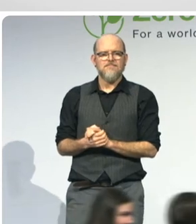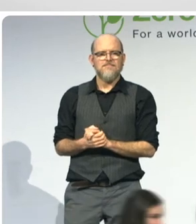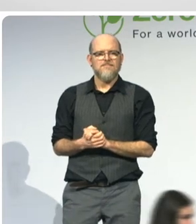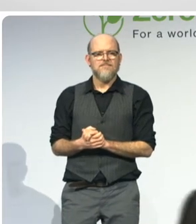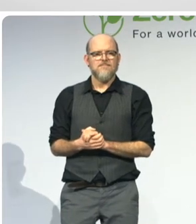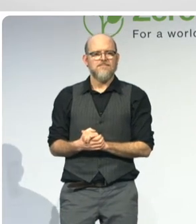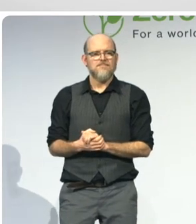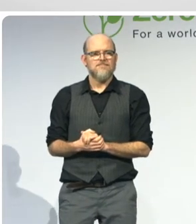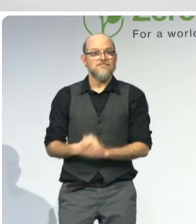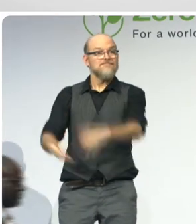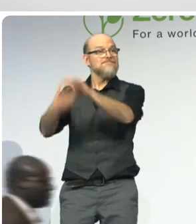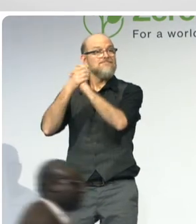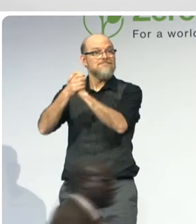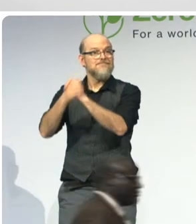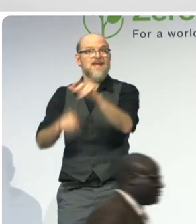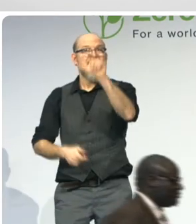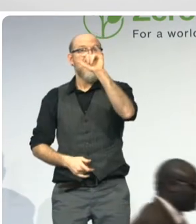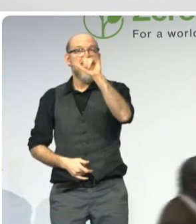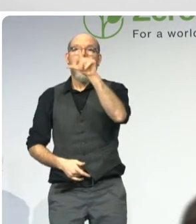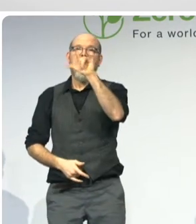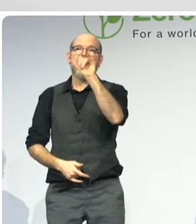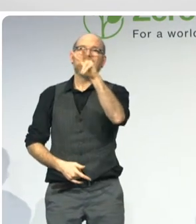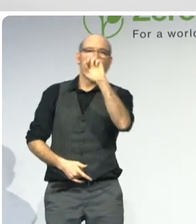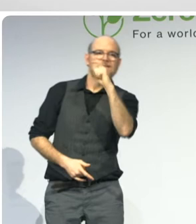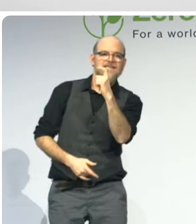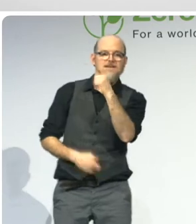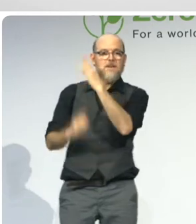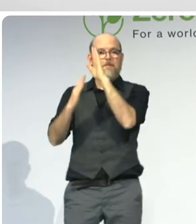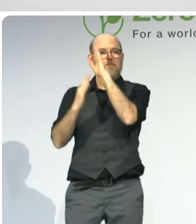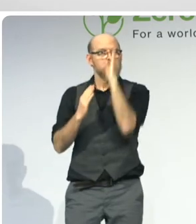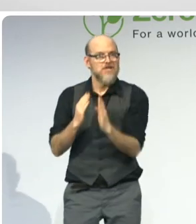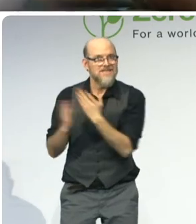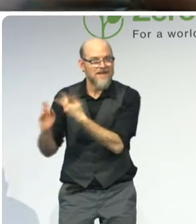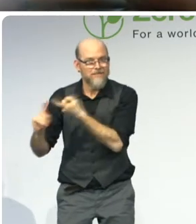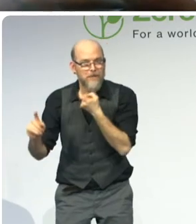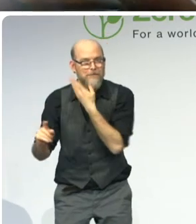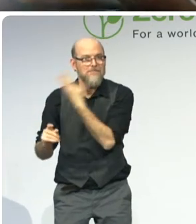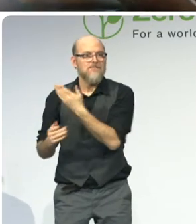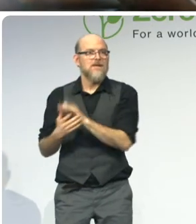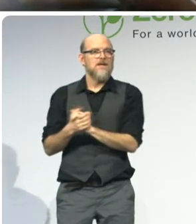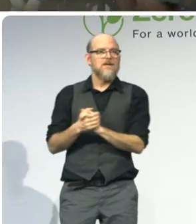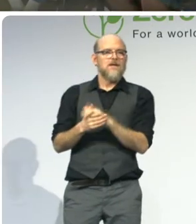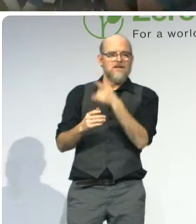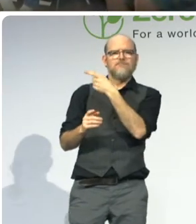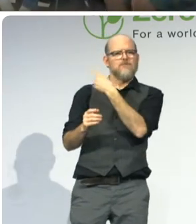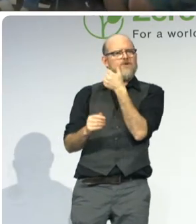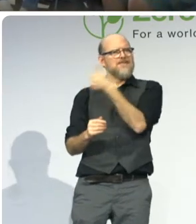Congratulations to Livox from Brazil, also an Impact Transfer participant Livox is a communication platform that enables